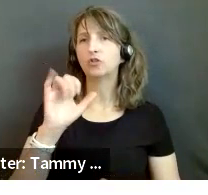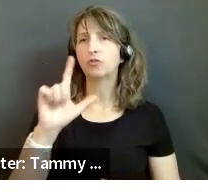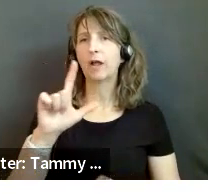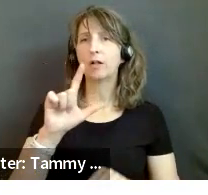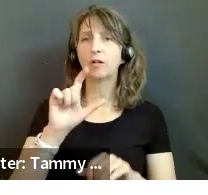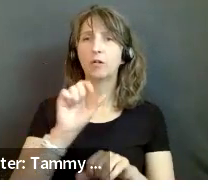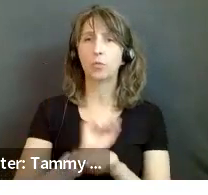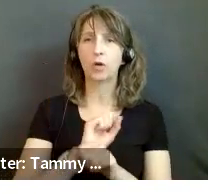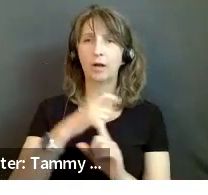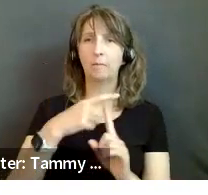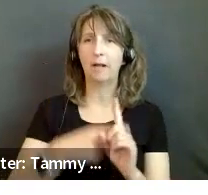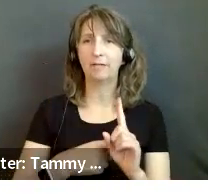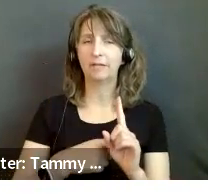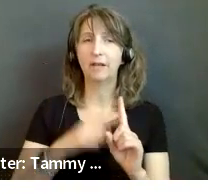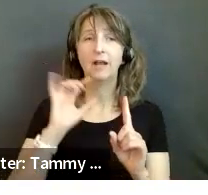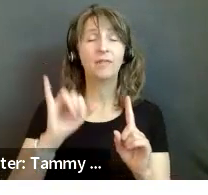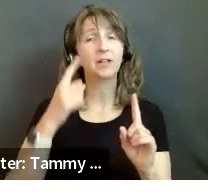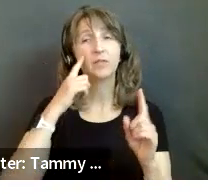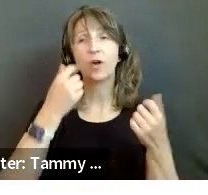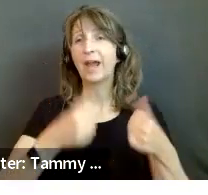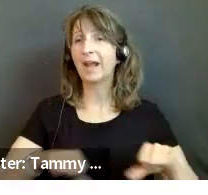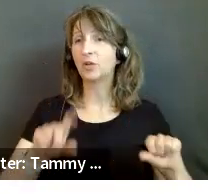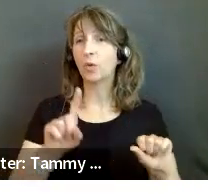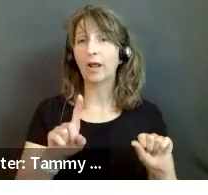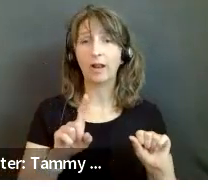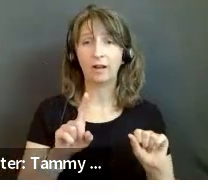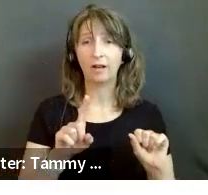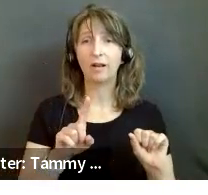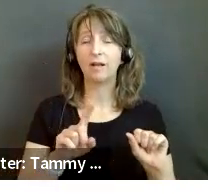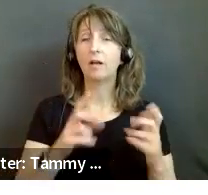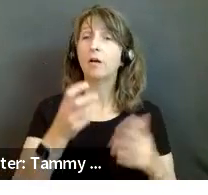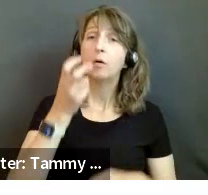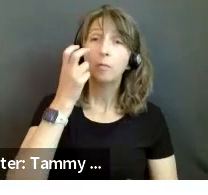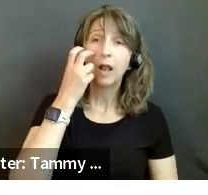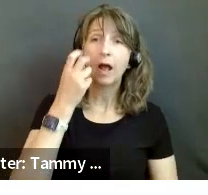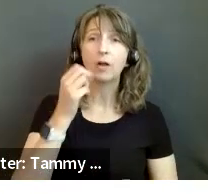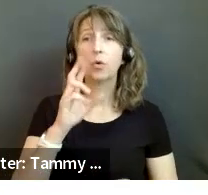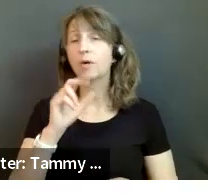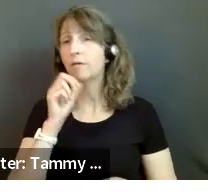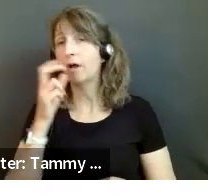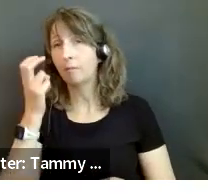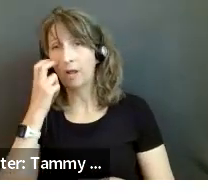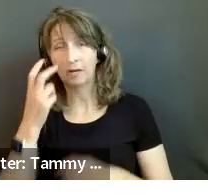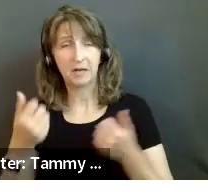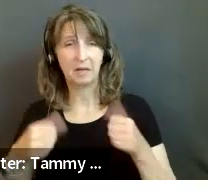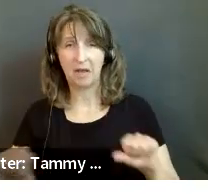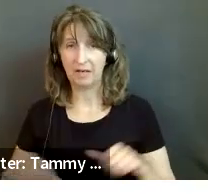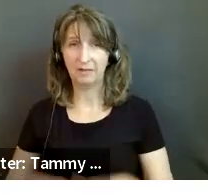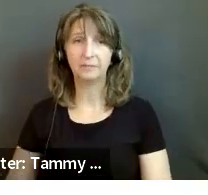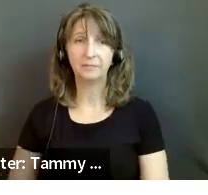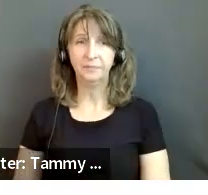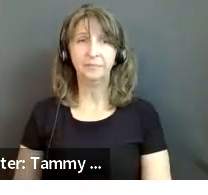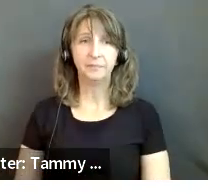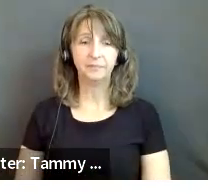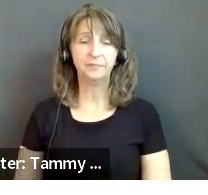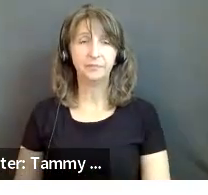And then amount is for anybody whether they're. Blind or non blind. So.